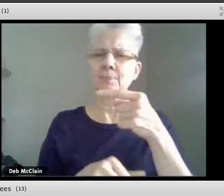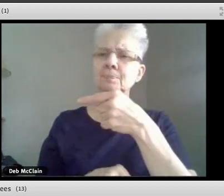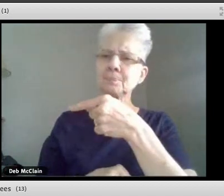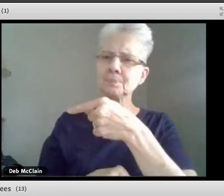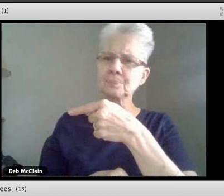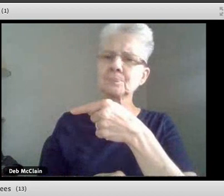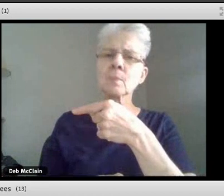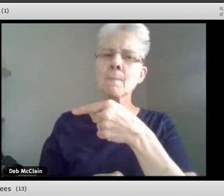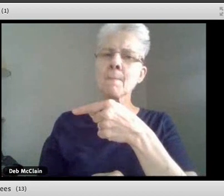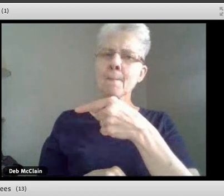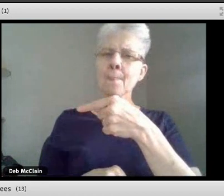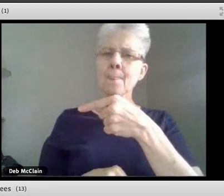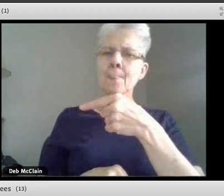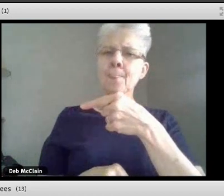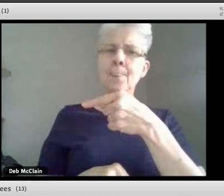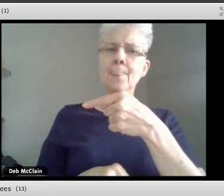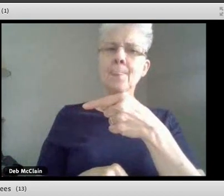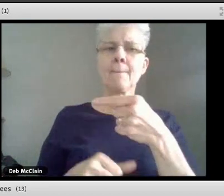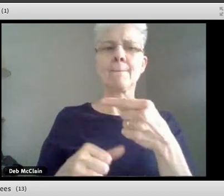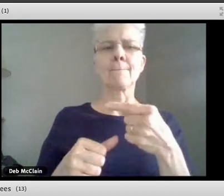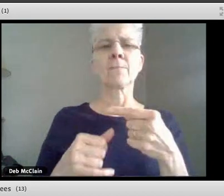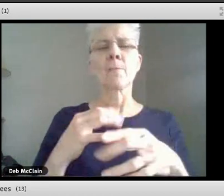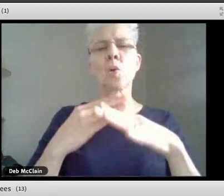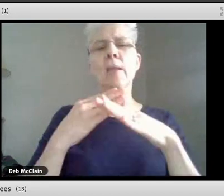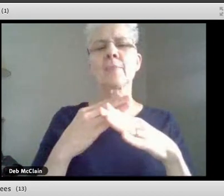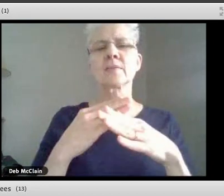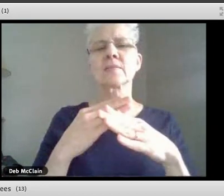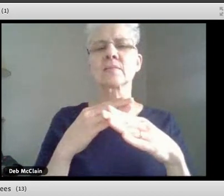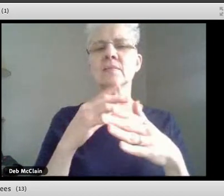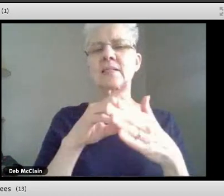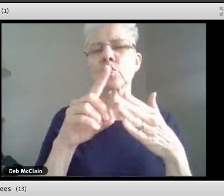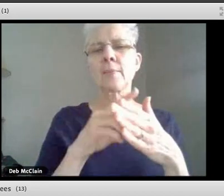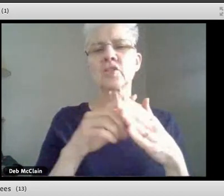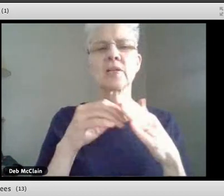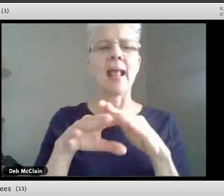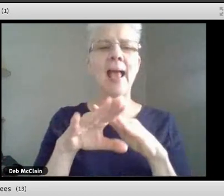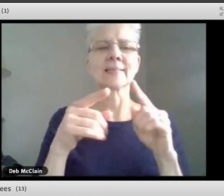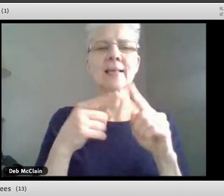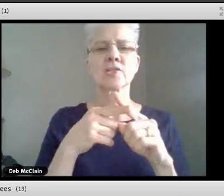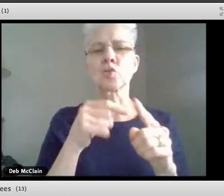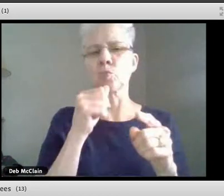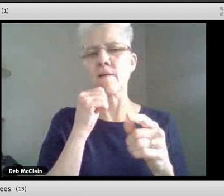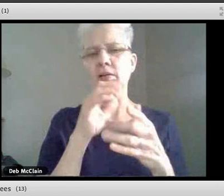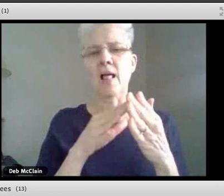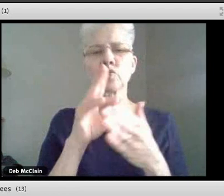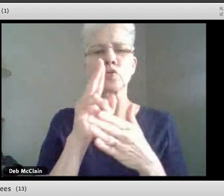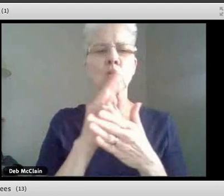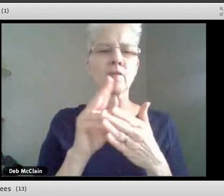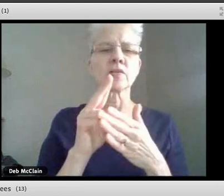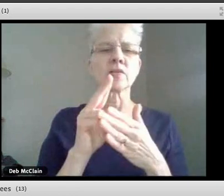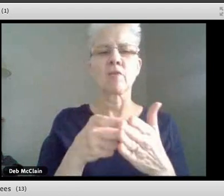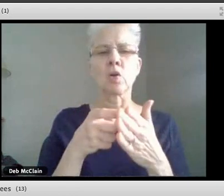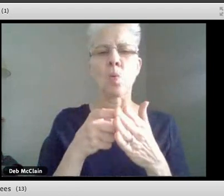in private colleges and universities and requires reasonable accommodations for allowing full participation in programs,